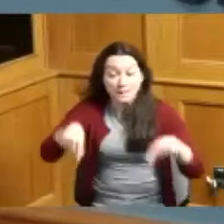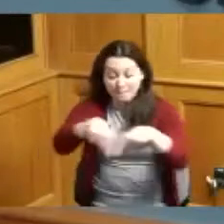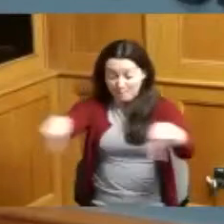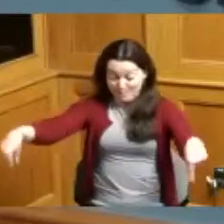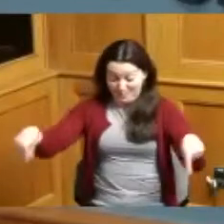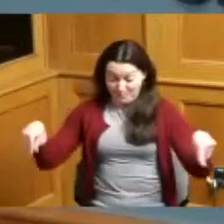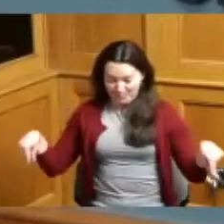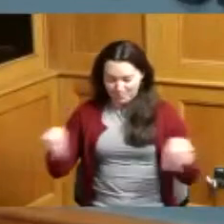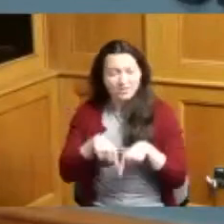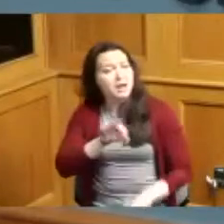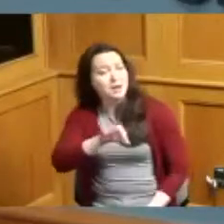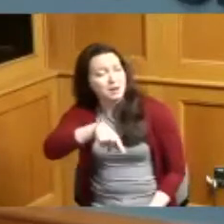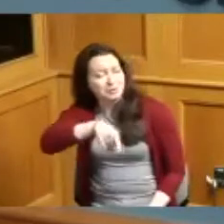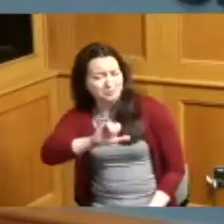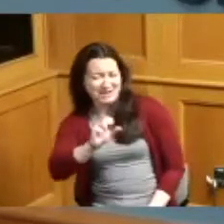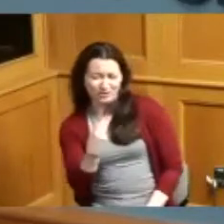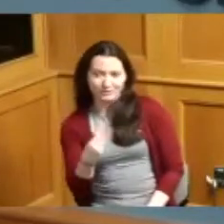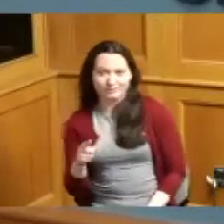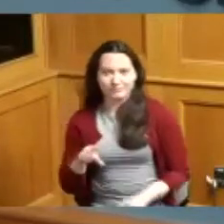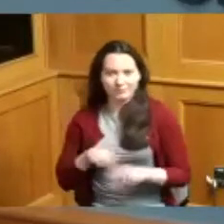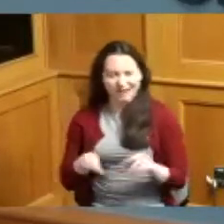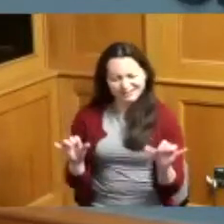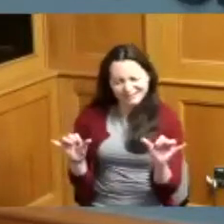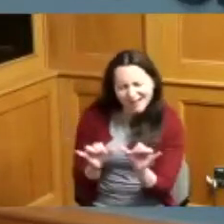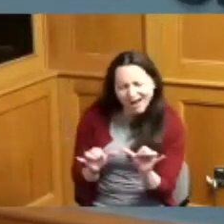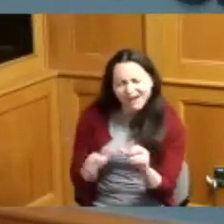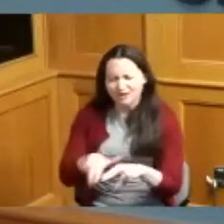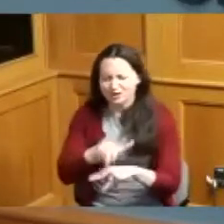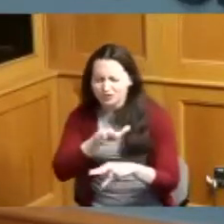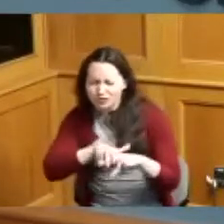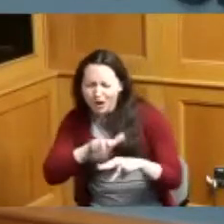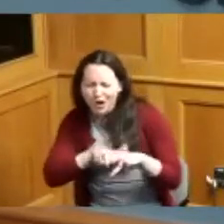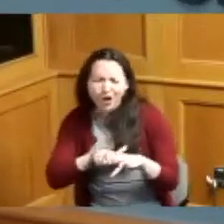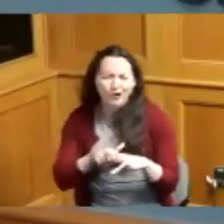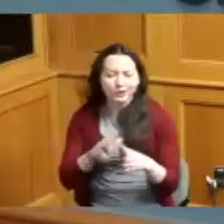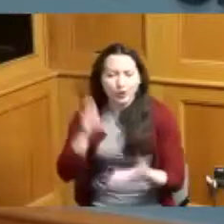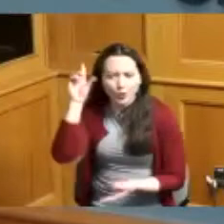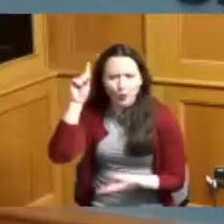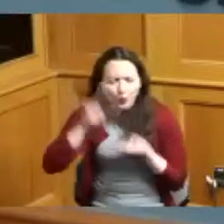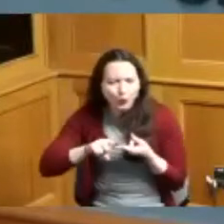which you call the pitches but they're the sides with the chairs they will reduce the size of Paul